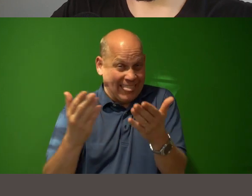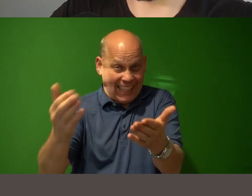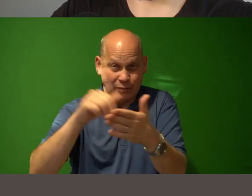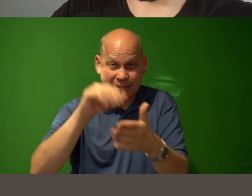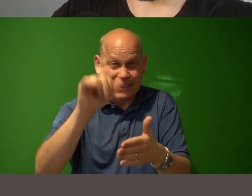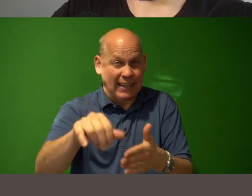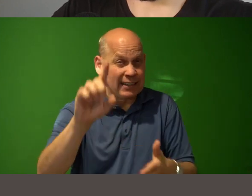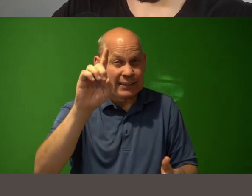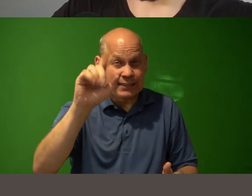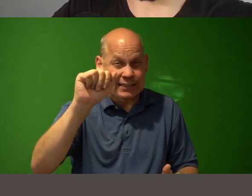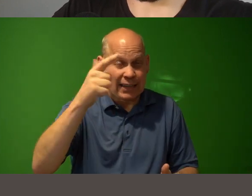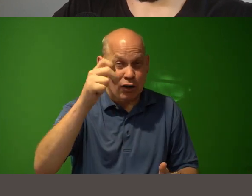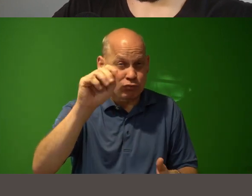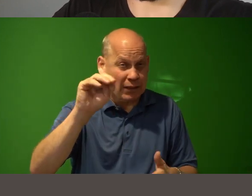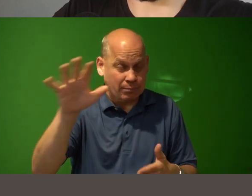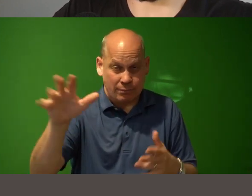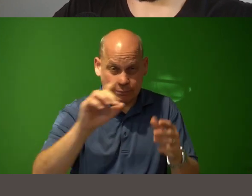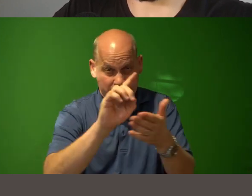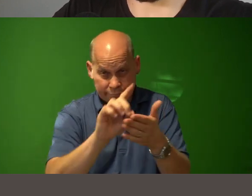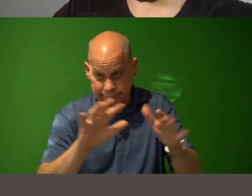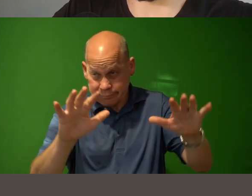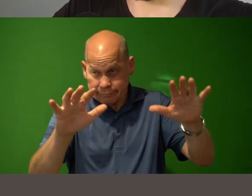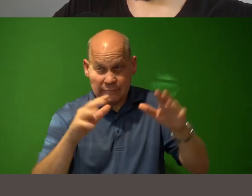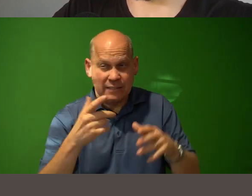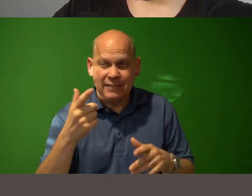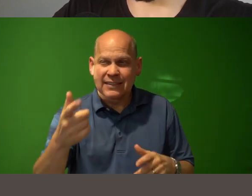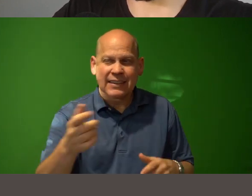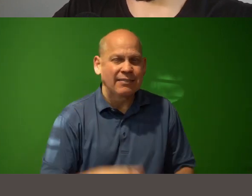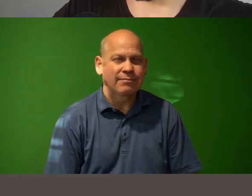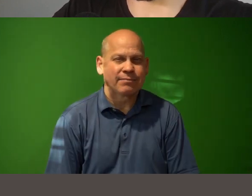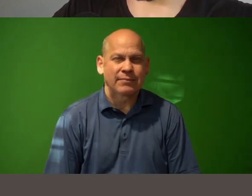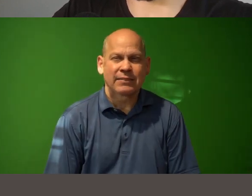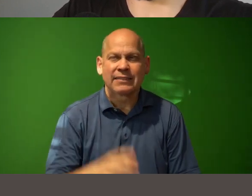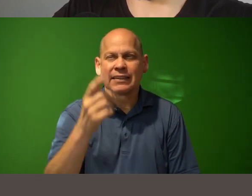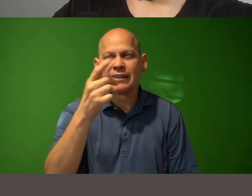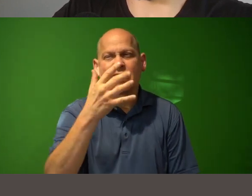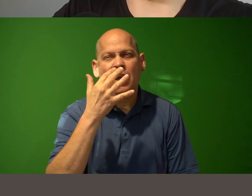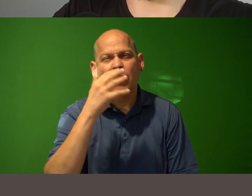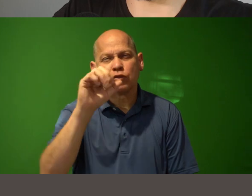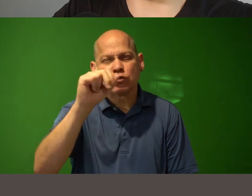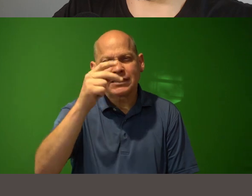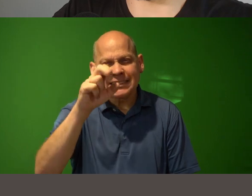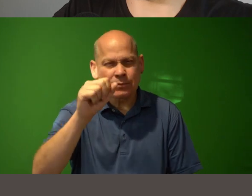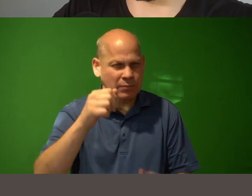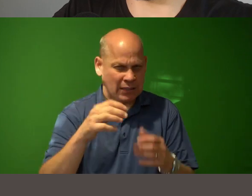So you can see on links here, there's data visualization and color schemes available.